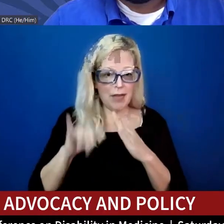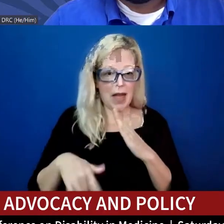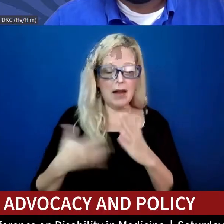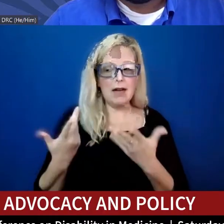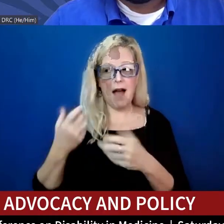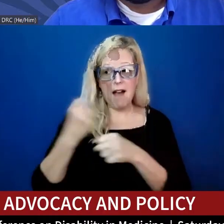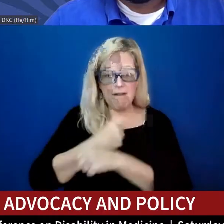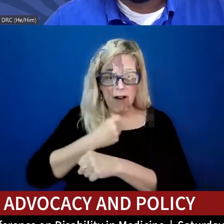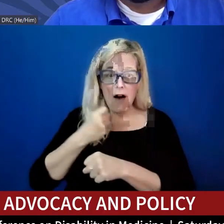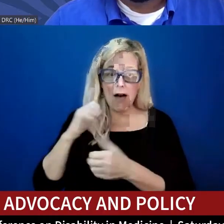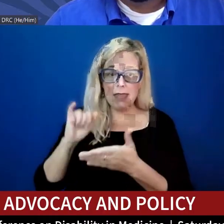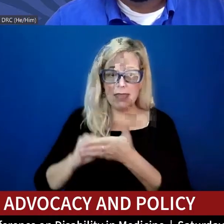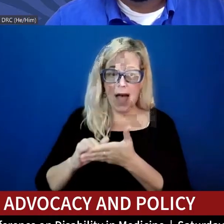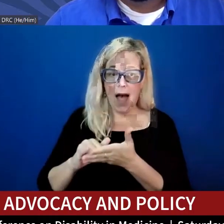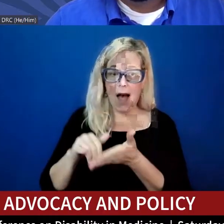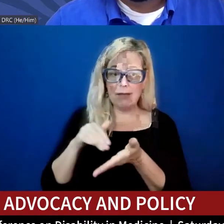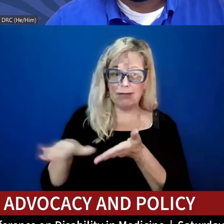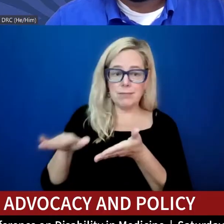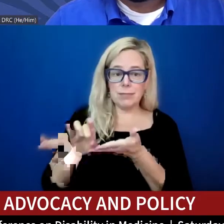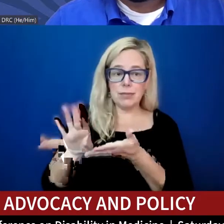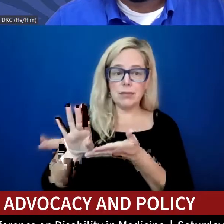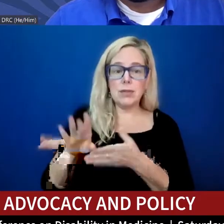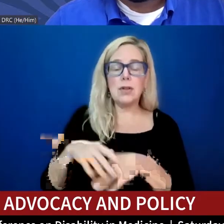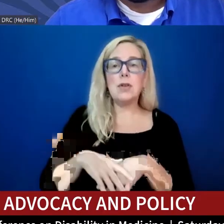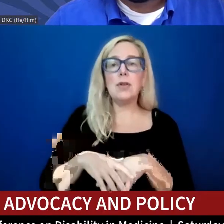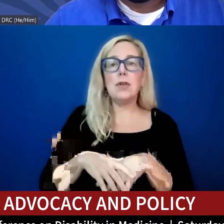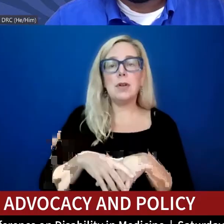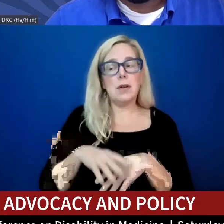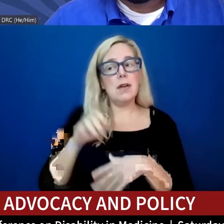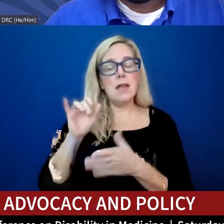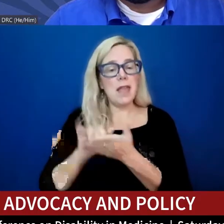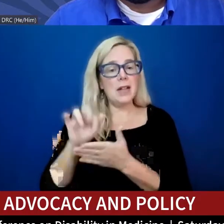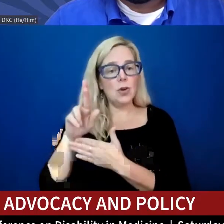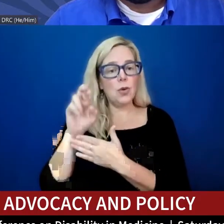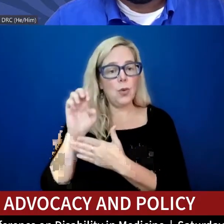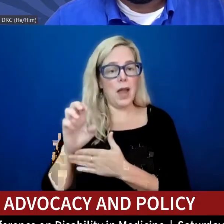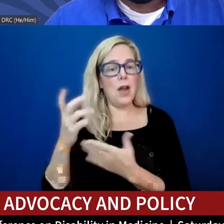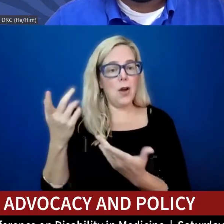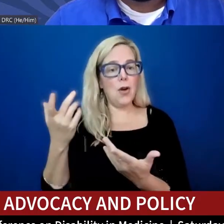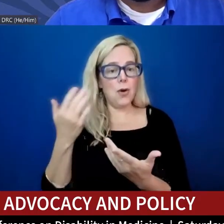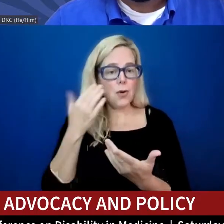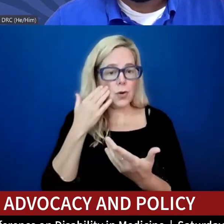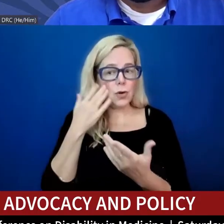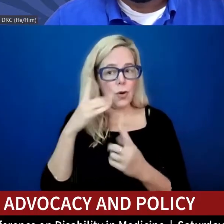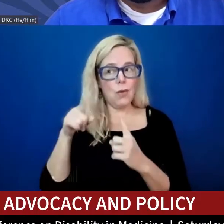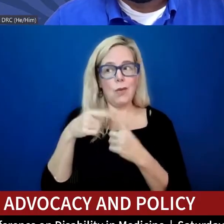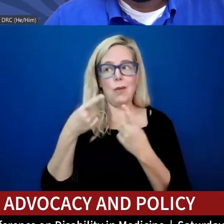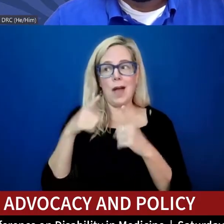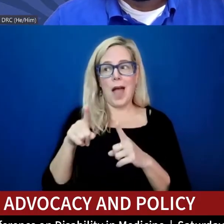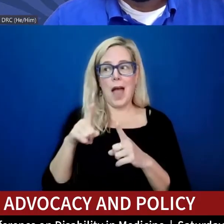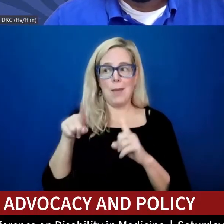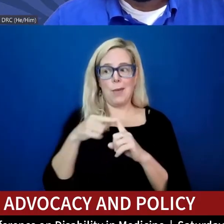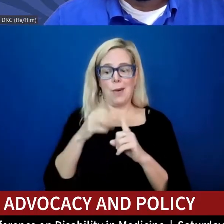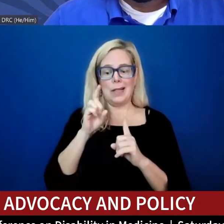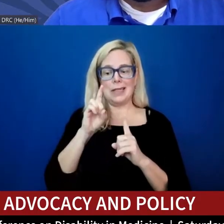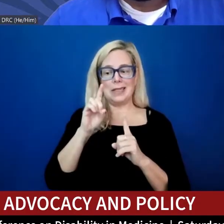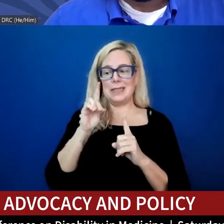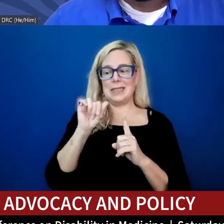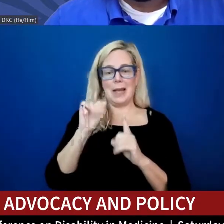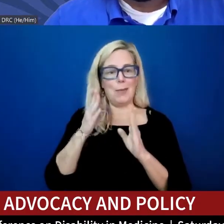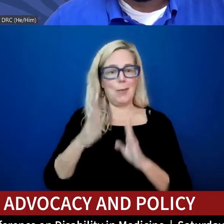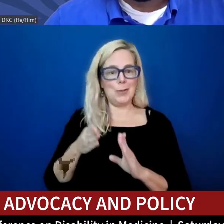which is very rare for disabled students once you've been sort of pinged as a troublemaker. And